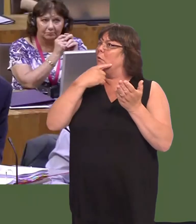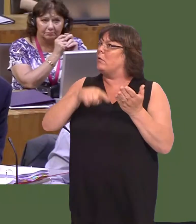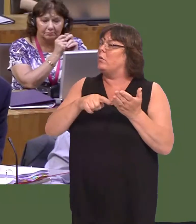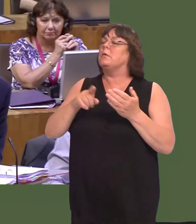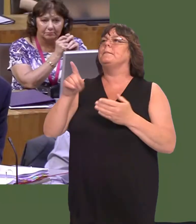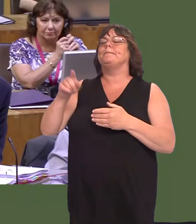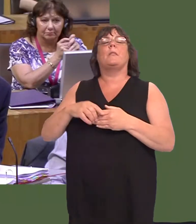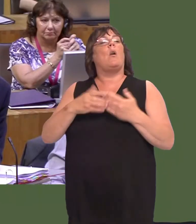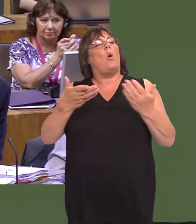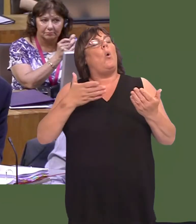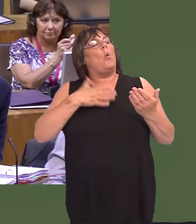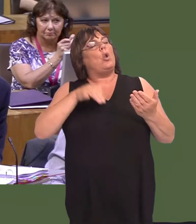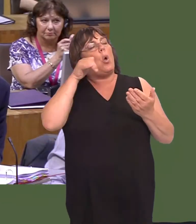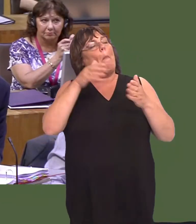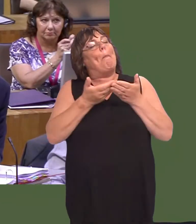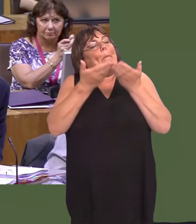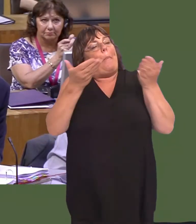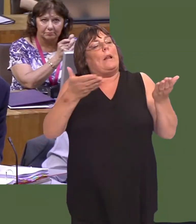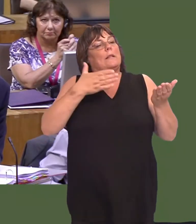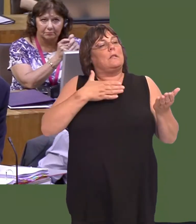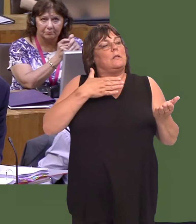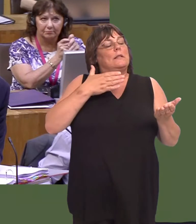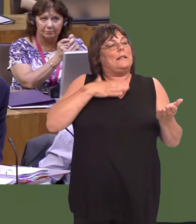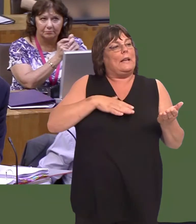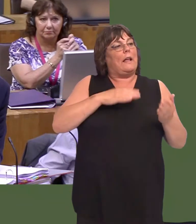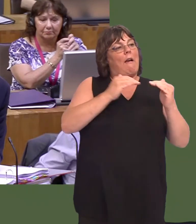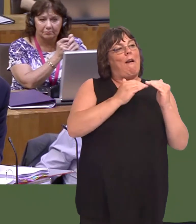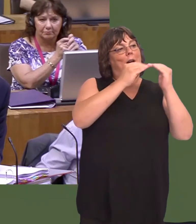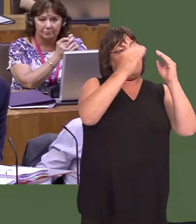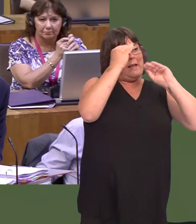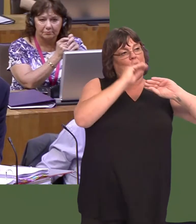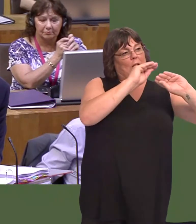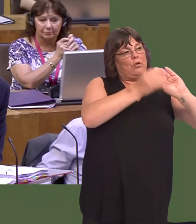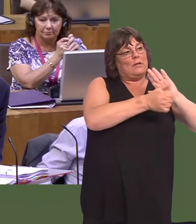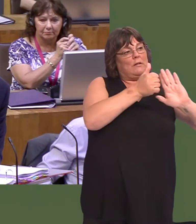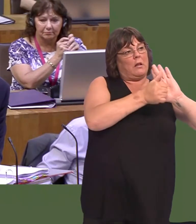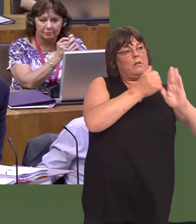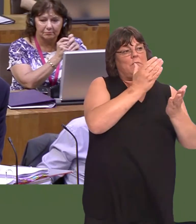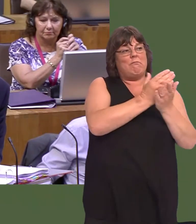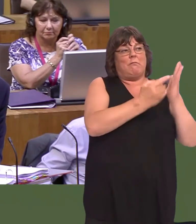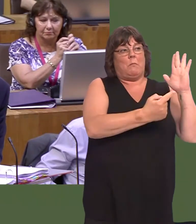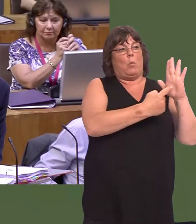We know that skills in the higher education sector are extremely important, particularly